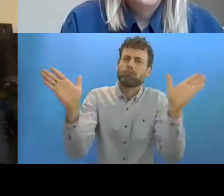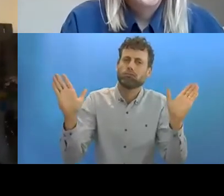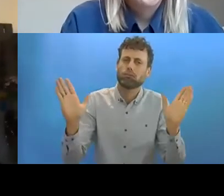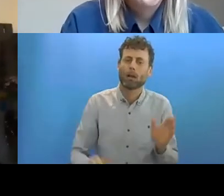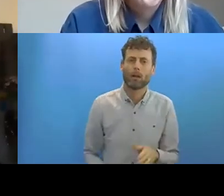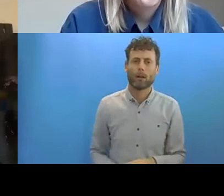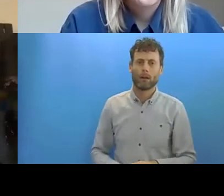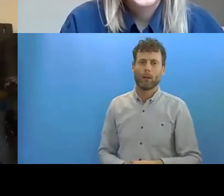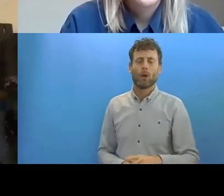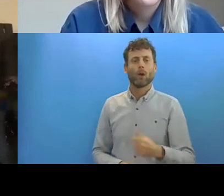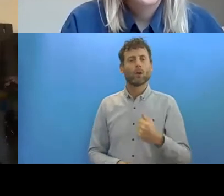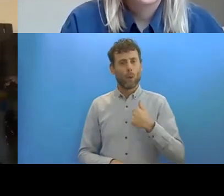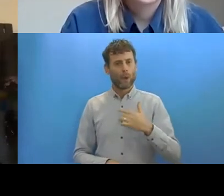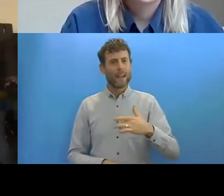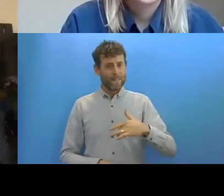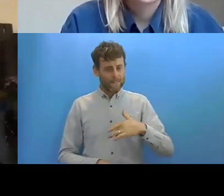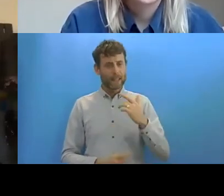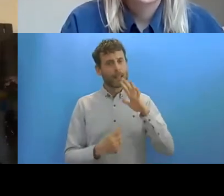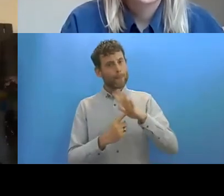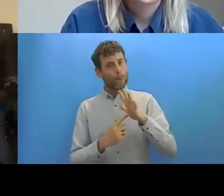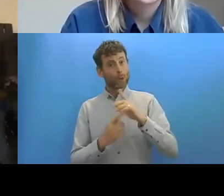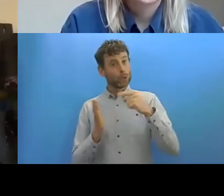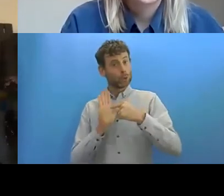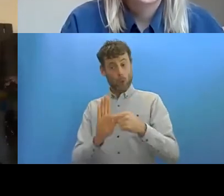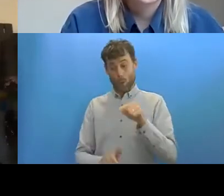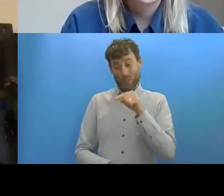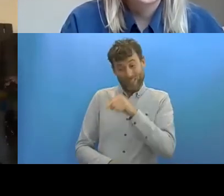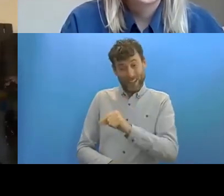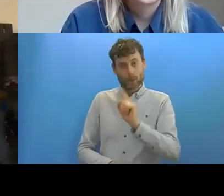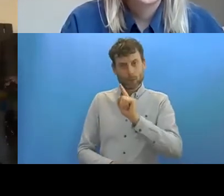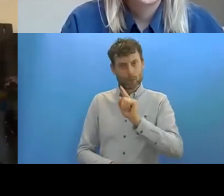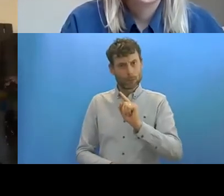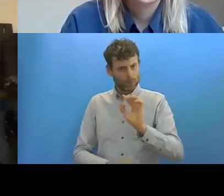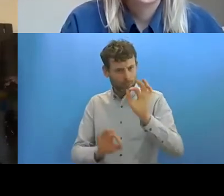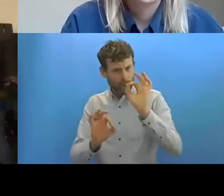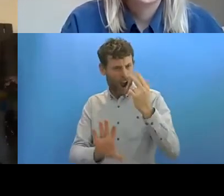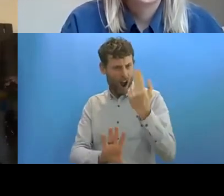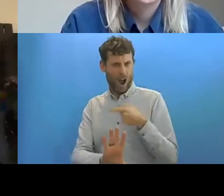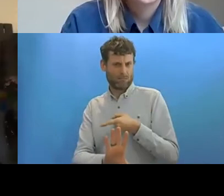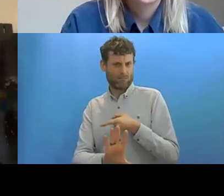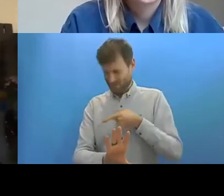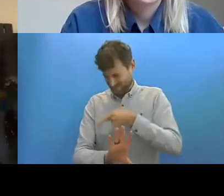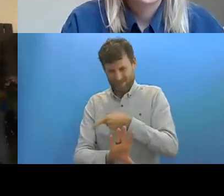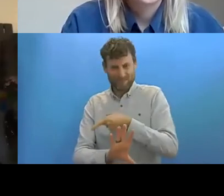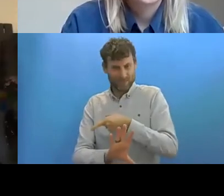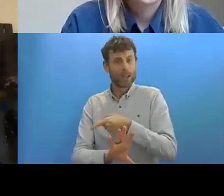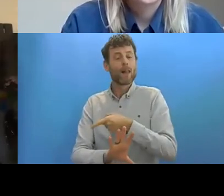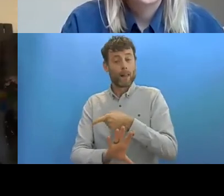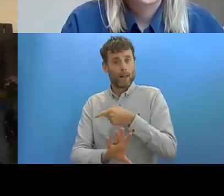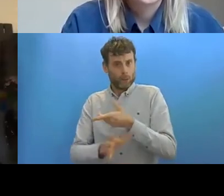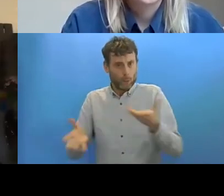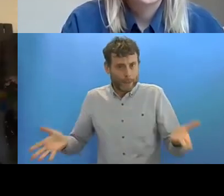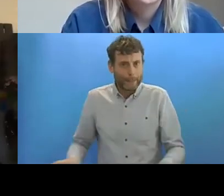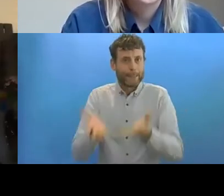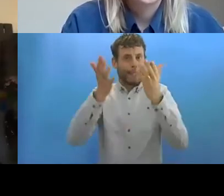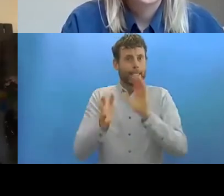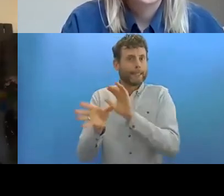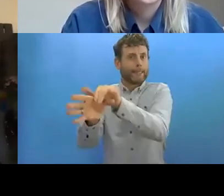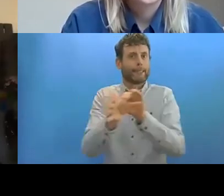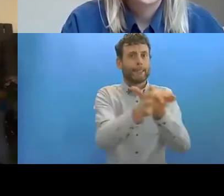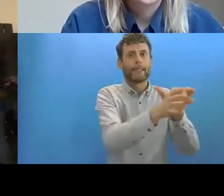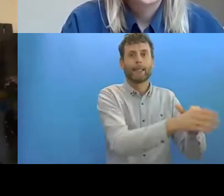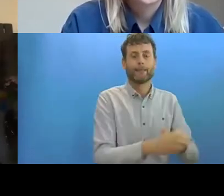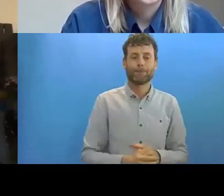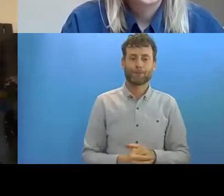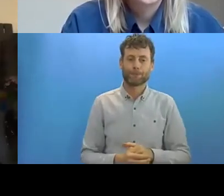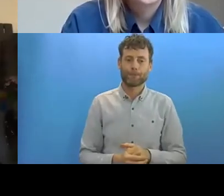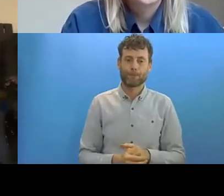them. So within the UK, and internationally, it's really important for us that that work just gets programmed as excellent art, which is where most of the work is seen, is within